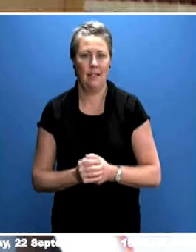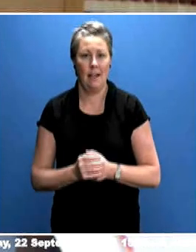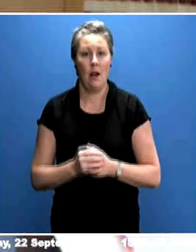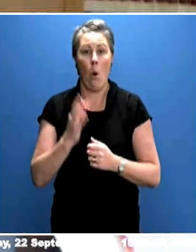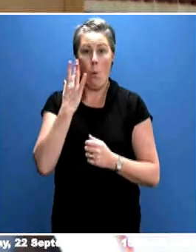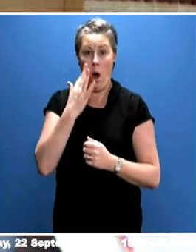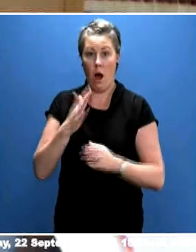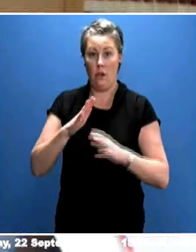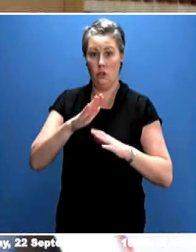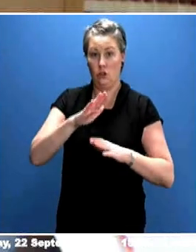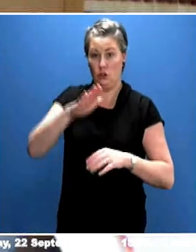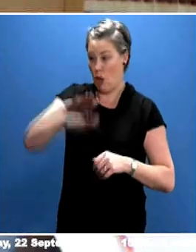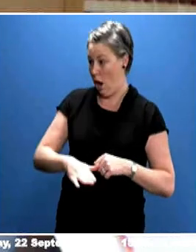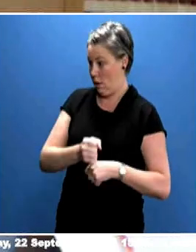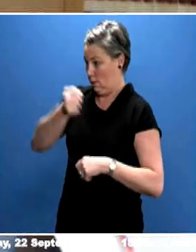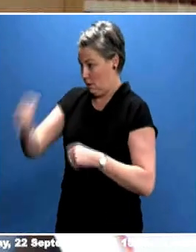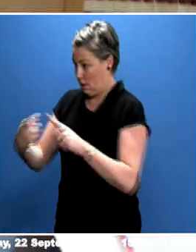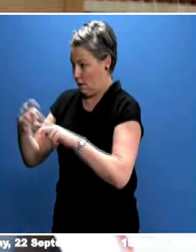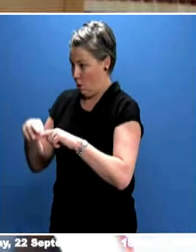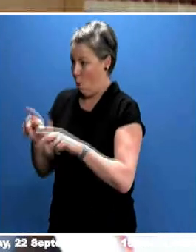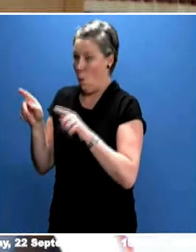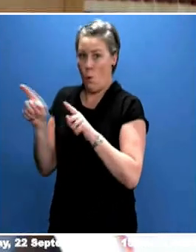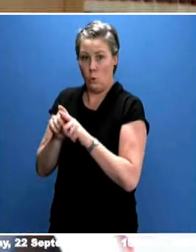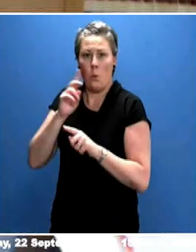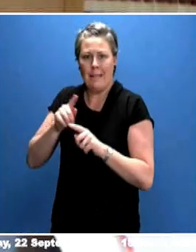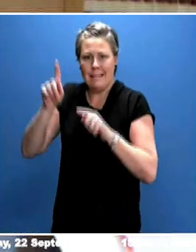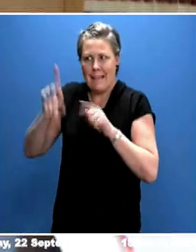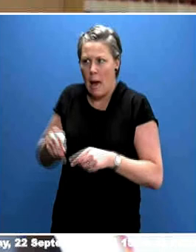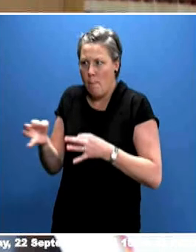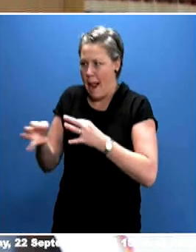Because, of course, that's the most important part about where the child is going